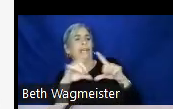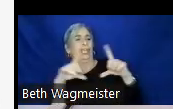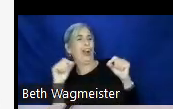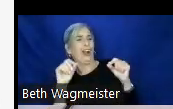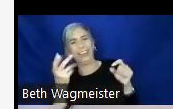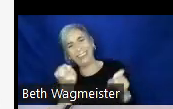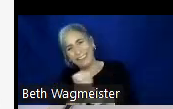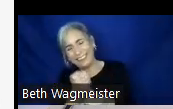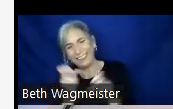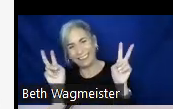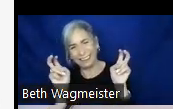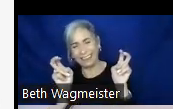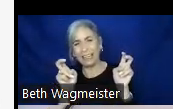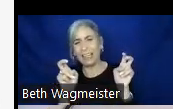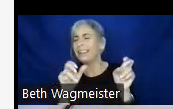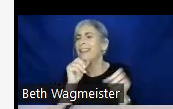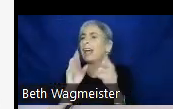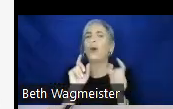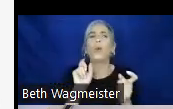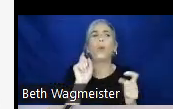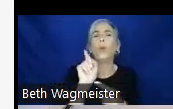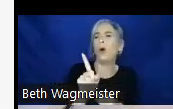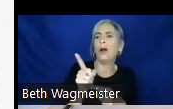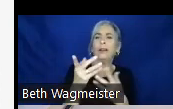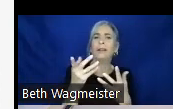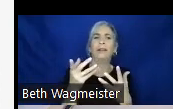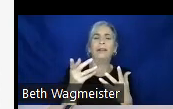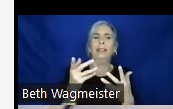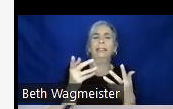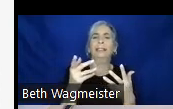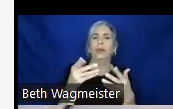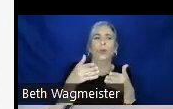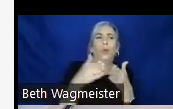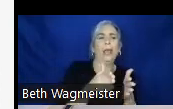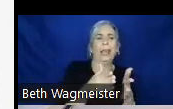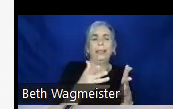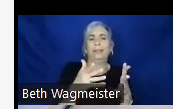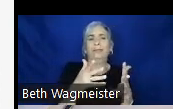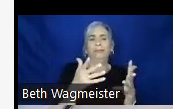of the solutions I present today are a way to get out of jail free. They can be very